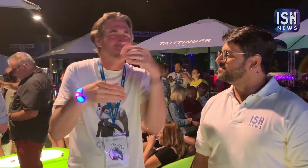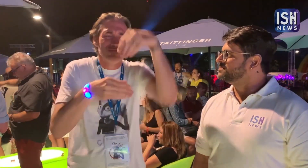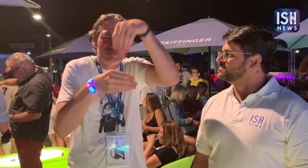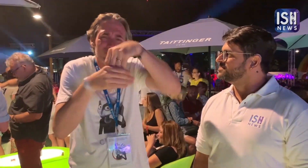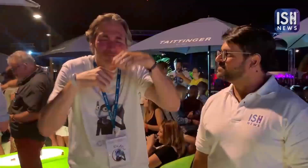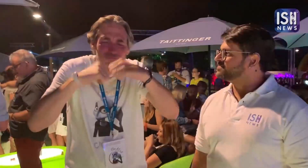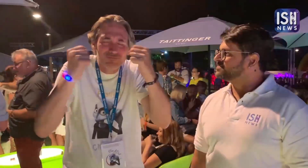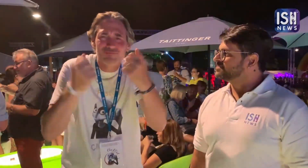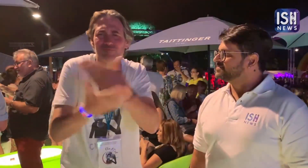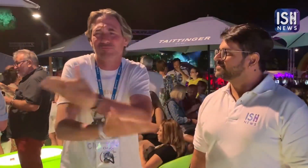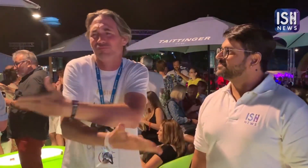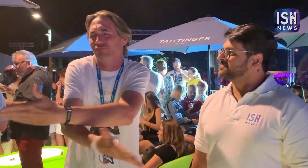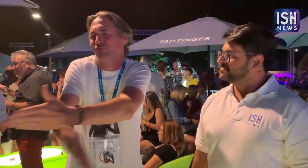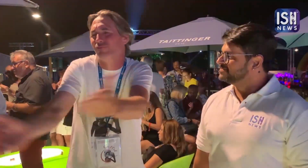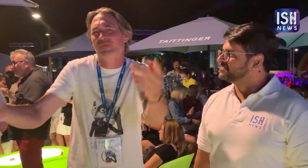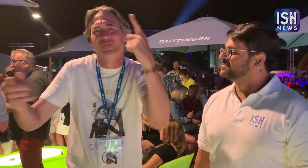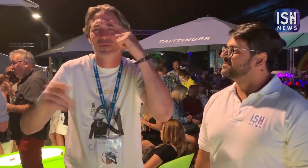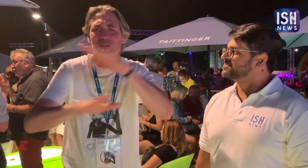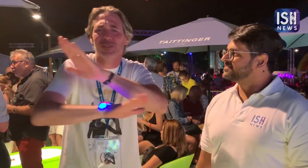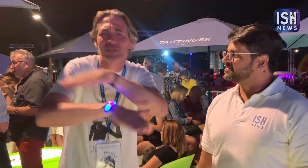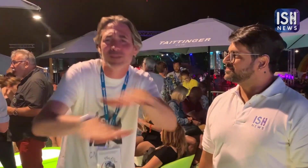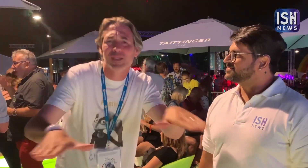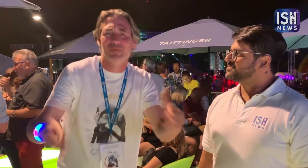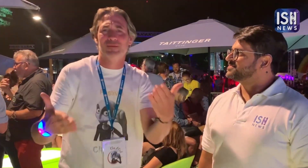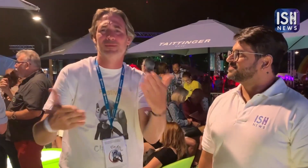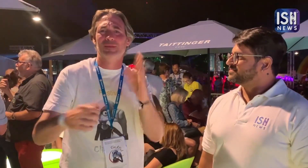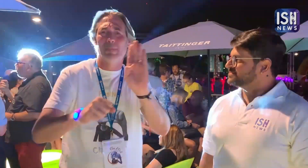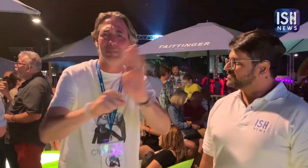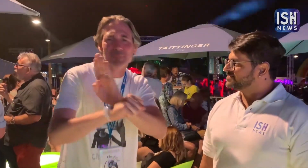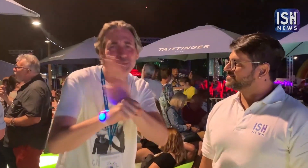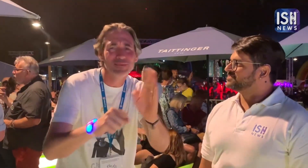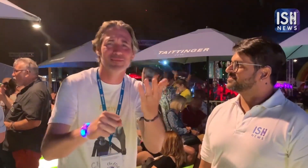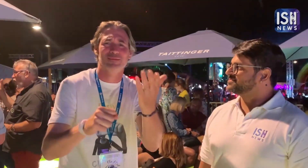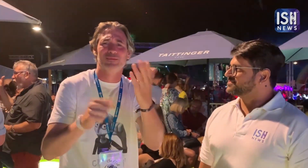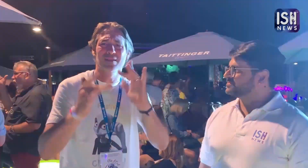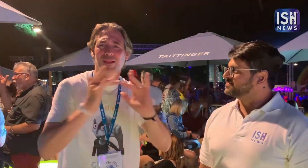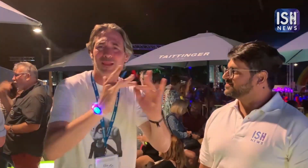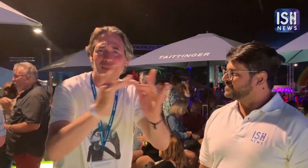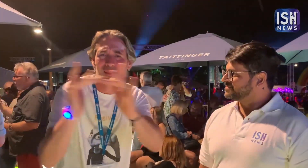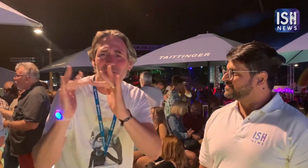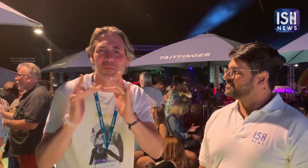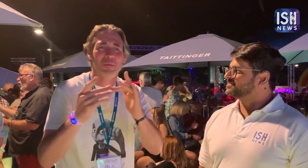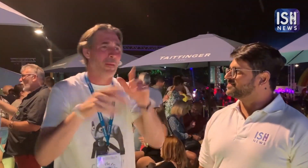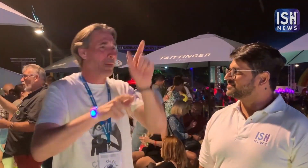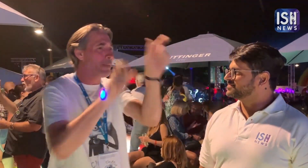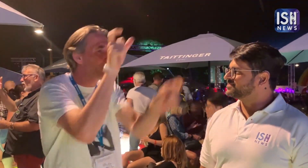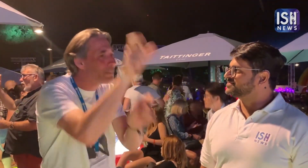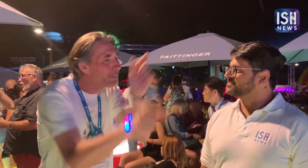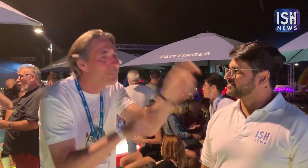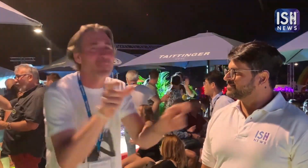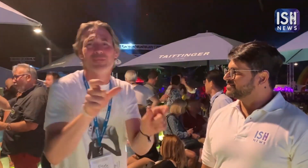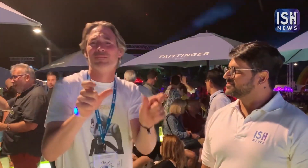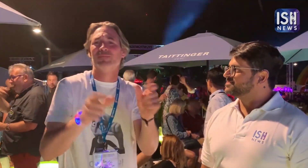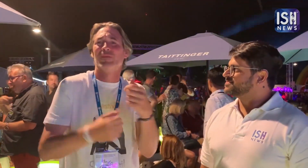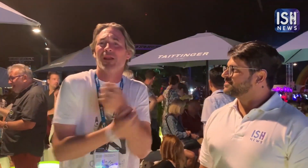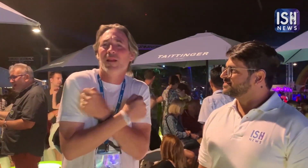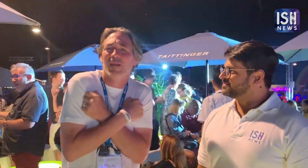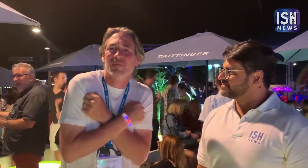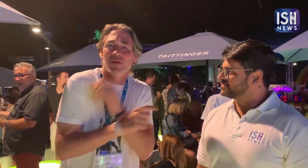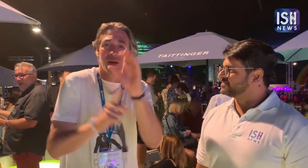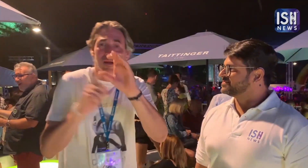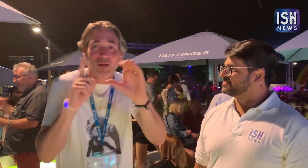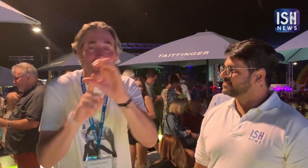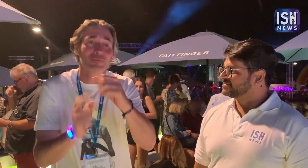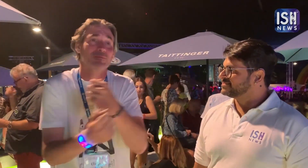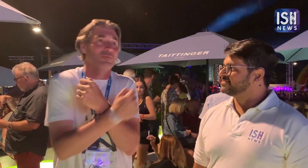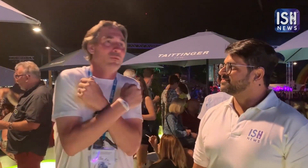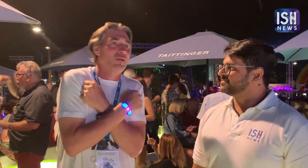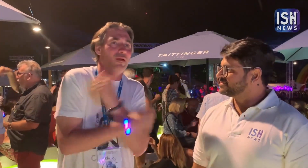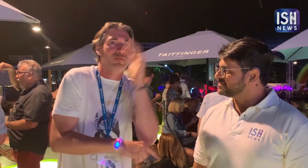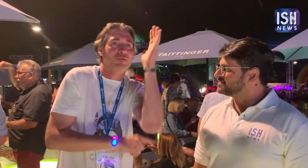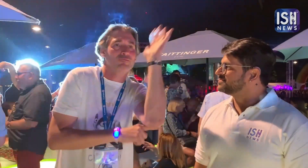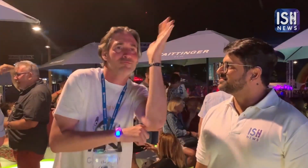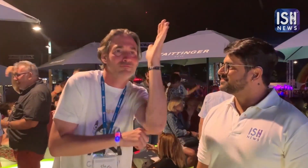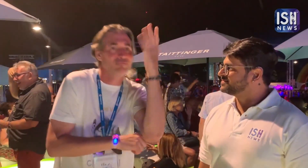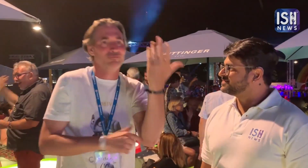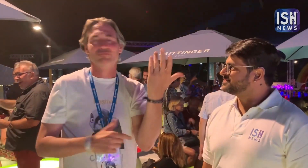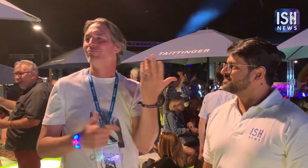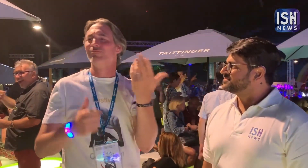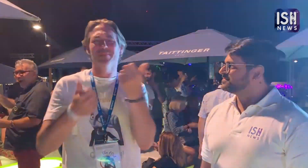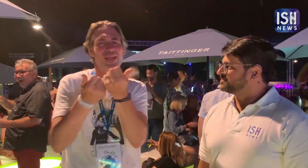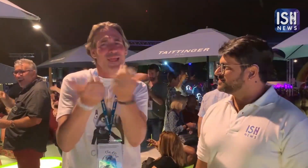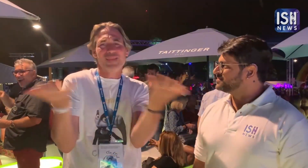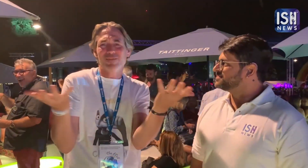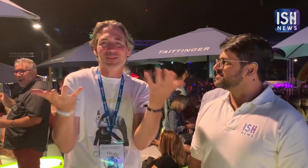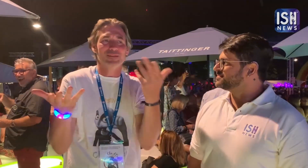It is for everyone. Say children, businesses, networking, socialising, loving cultures, giving presentations, etc.